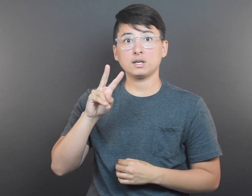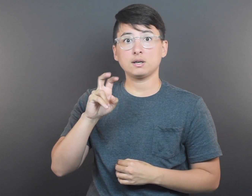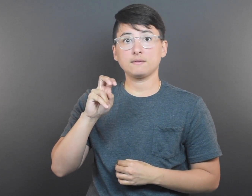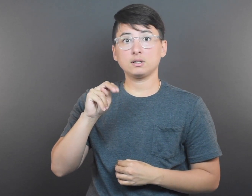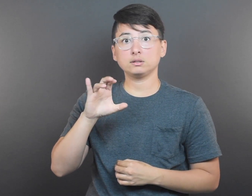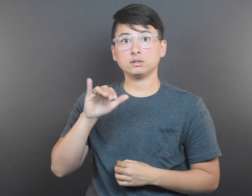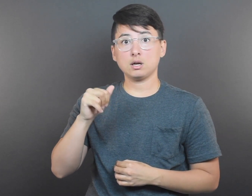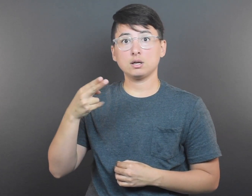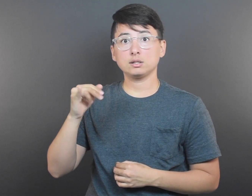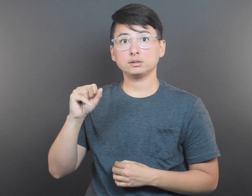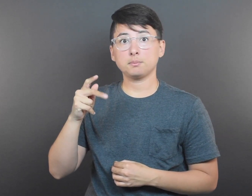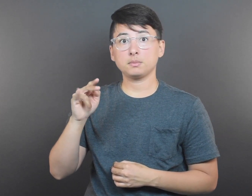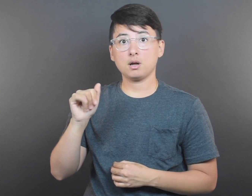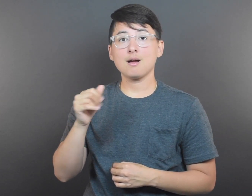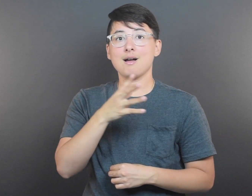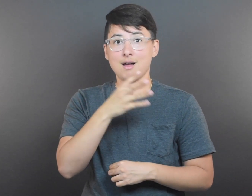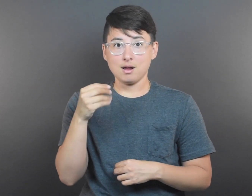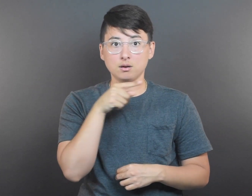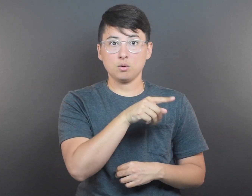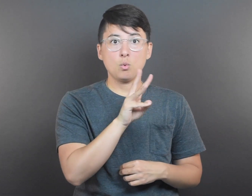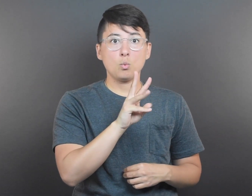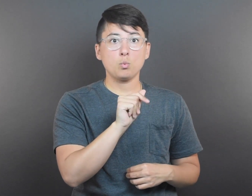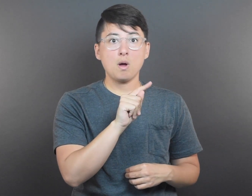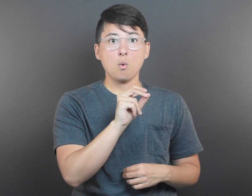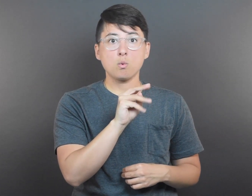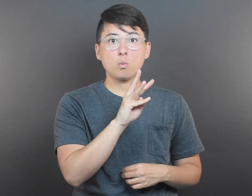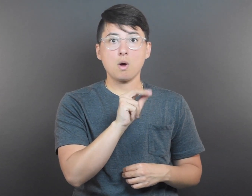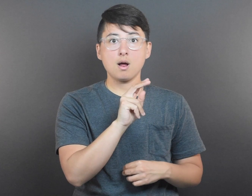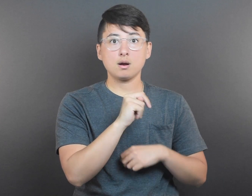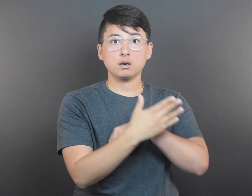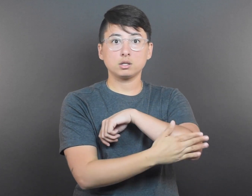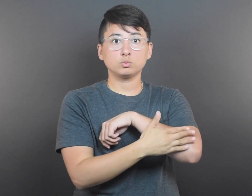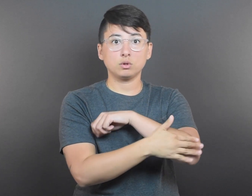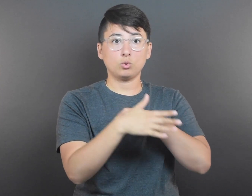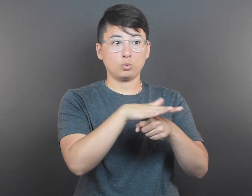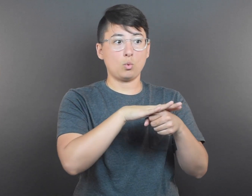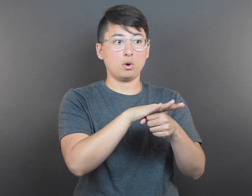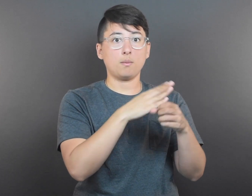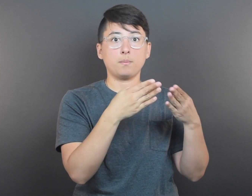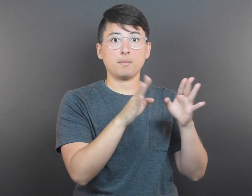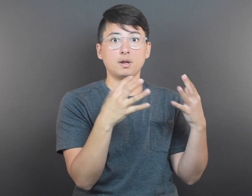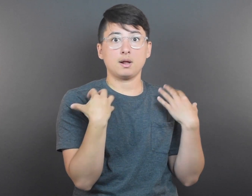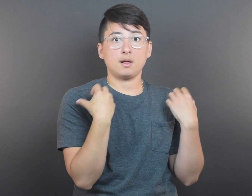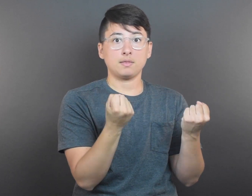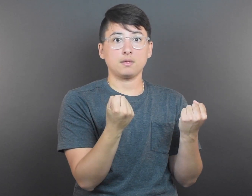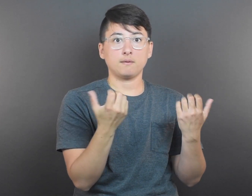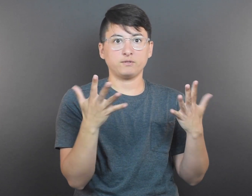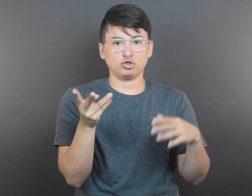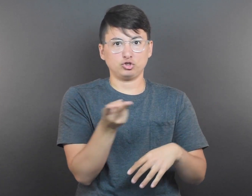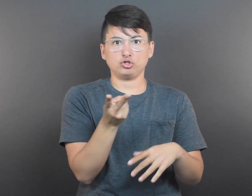As luck would have it, Convivencia Hispana and Watonwan County local public health already